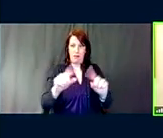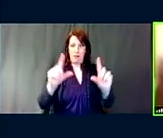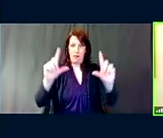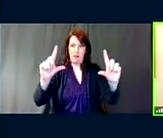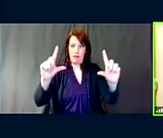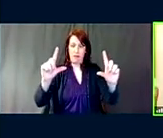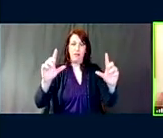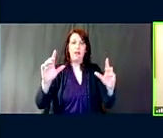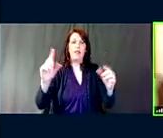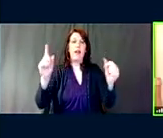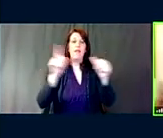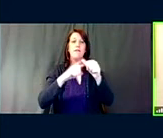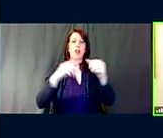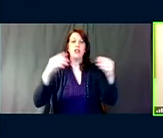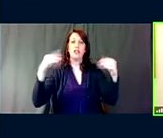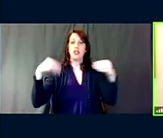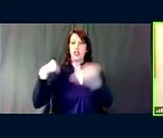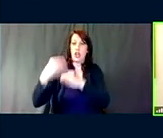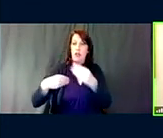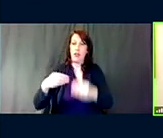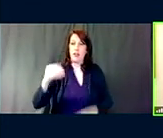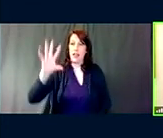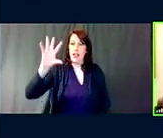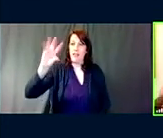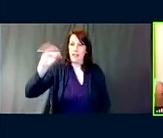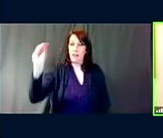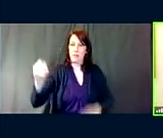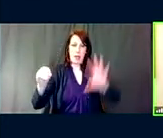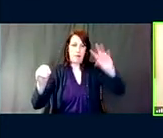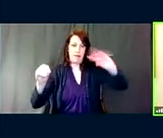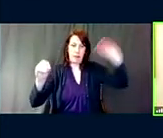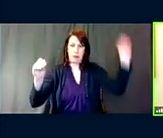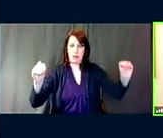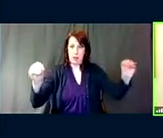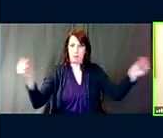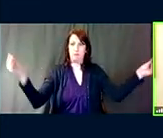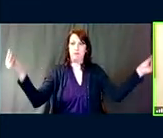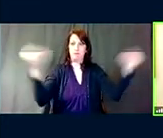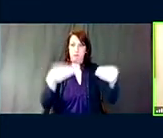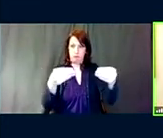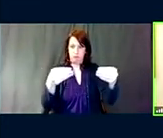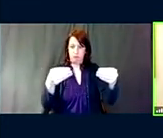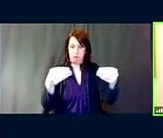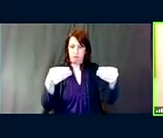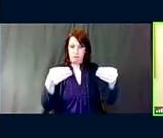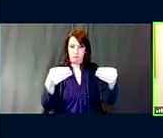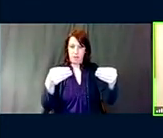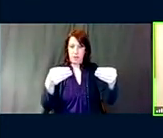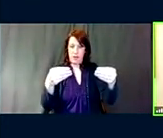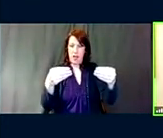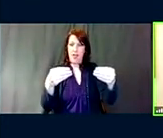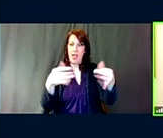LOOK IN THE MIDDLE, AN ADMIX